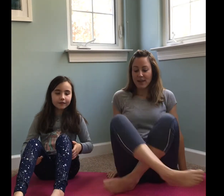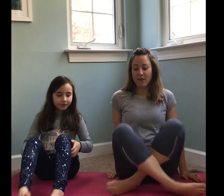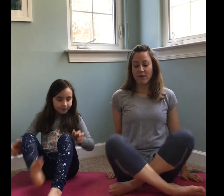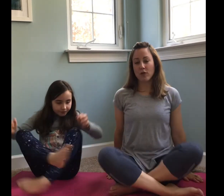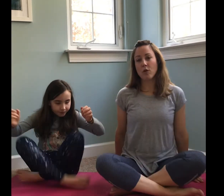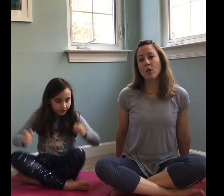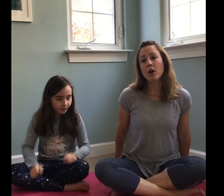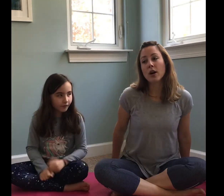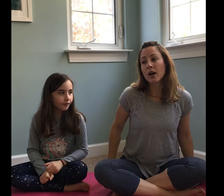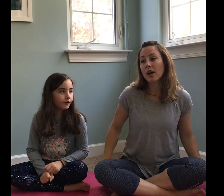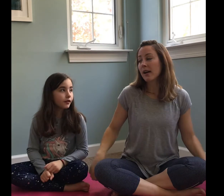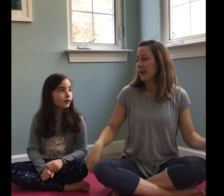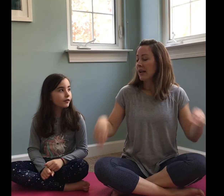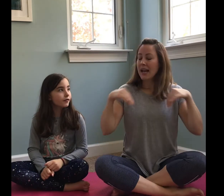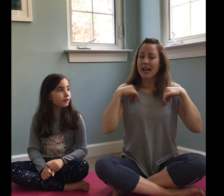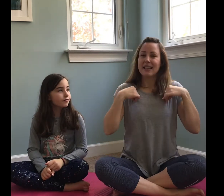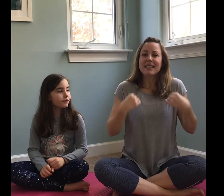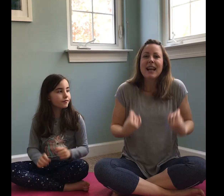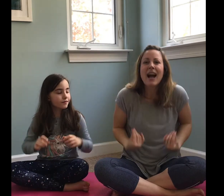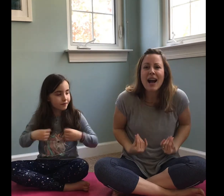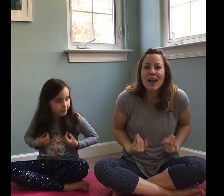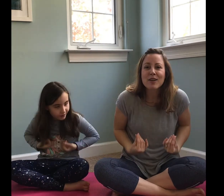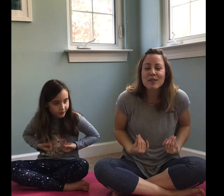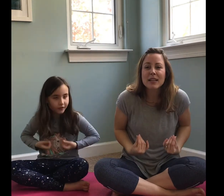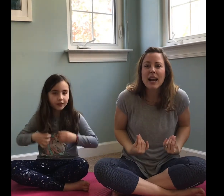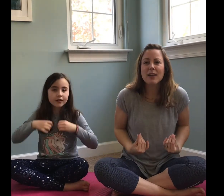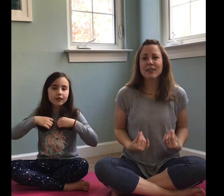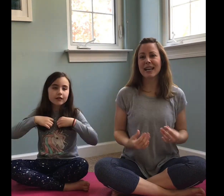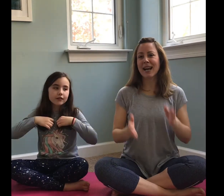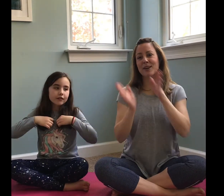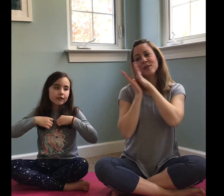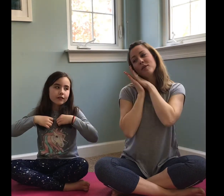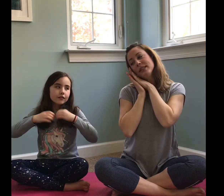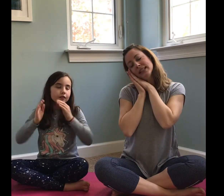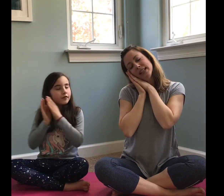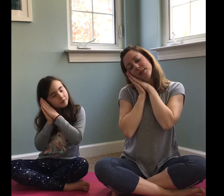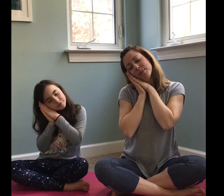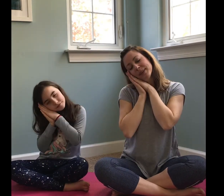if you're tired tired tired go to sleep